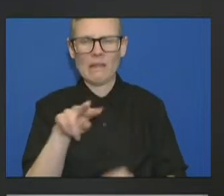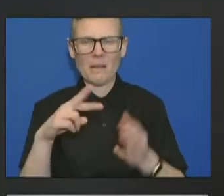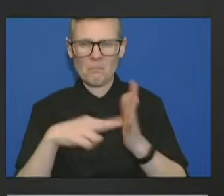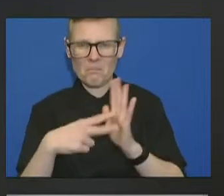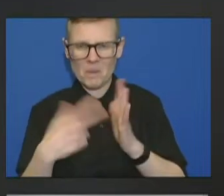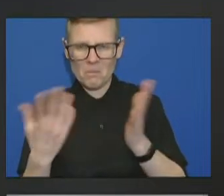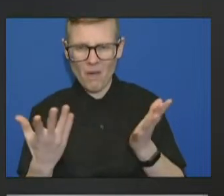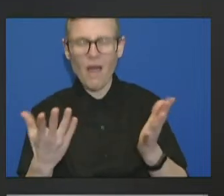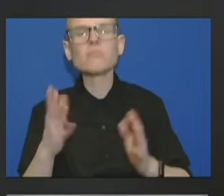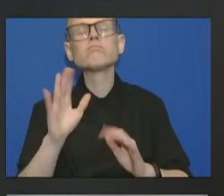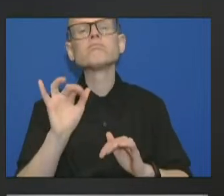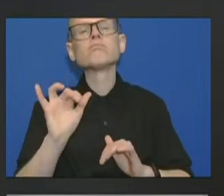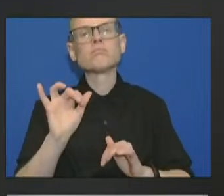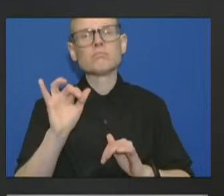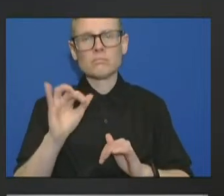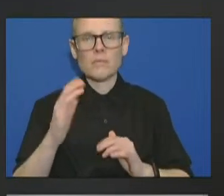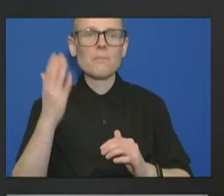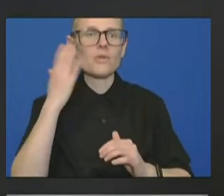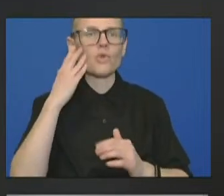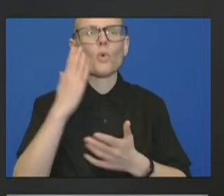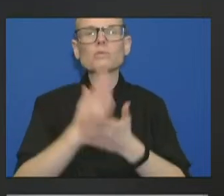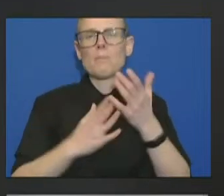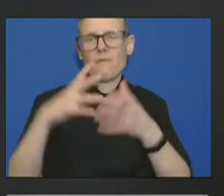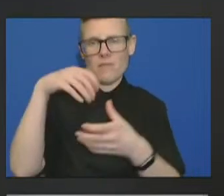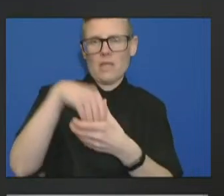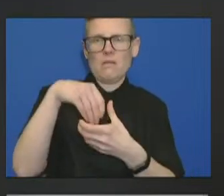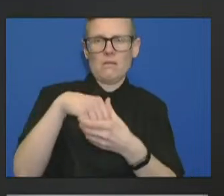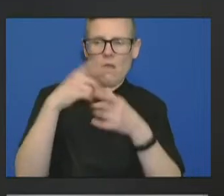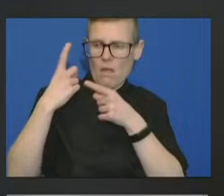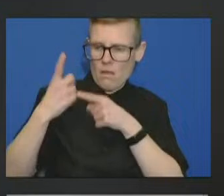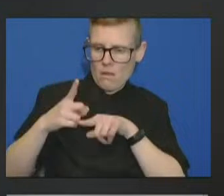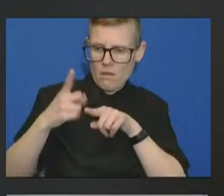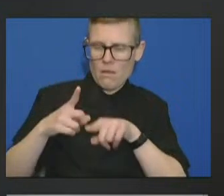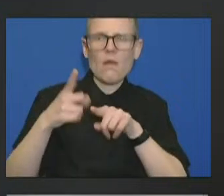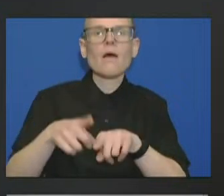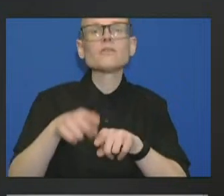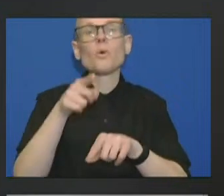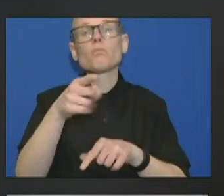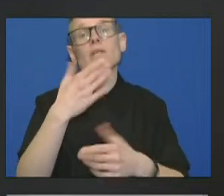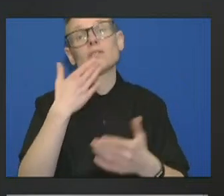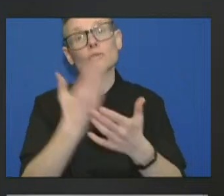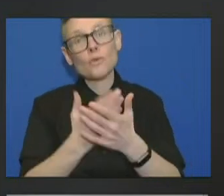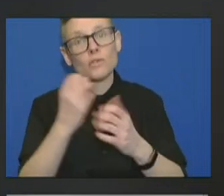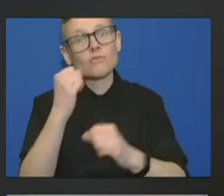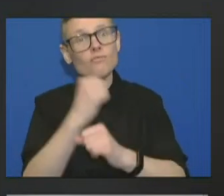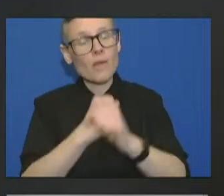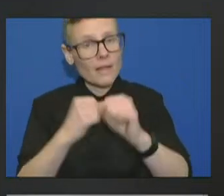that gap. I know that that one's a little tricky a little confusing, but it's important to